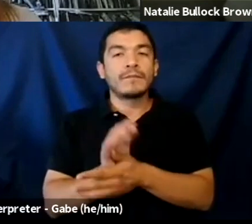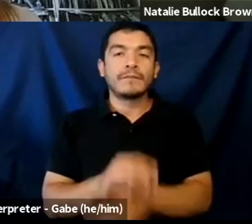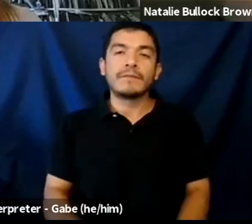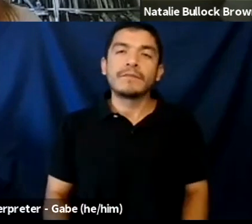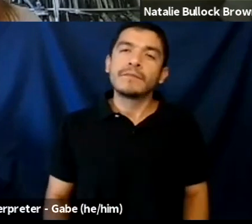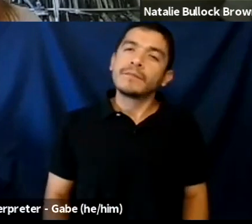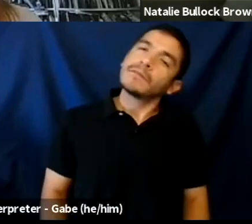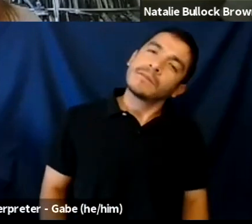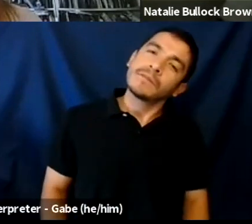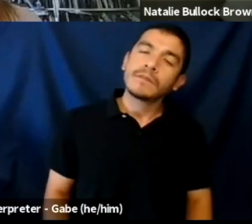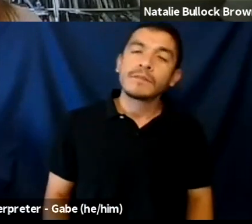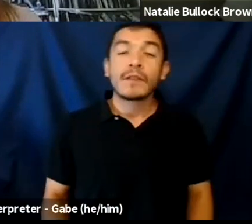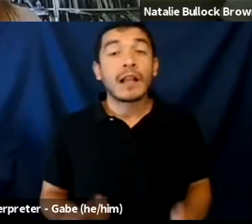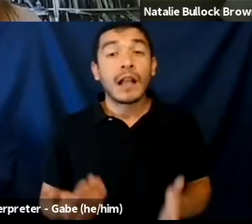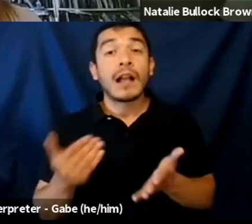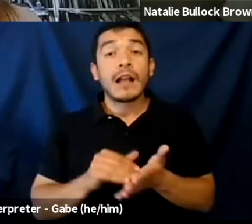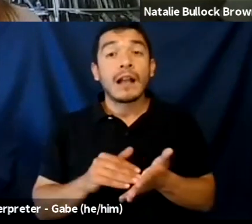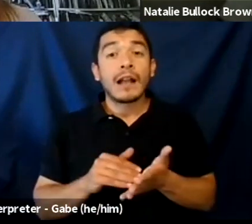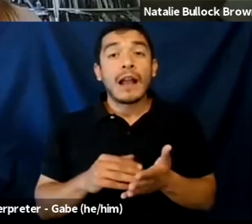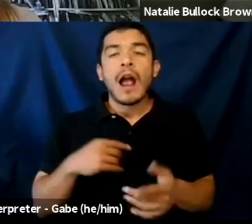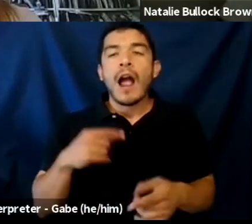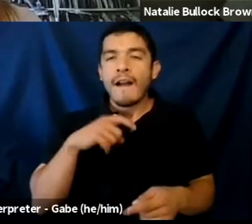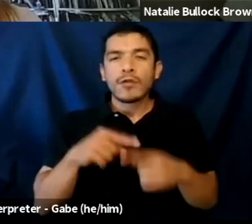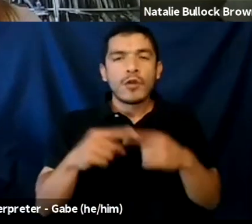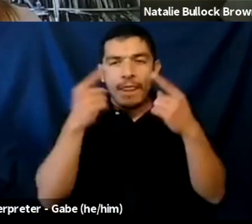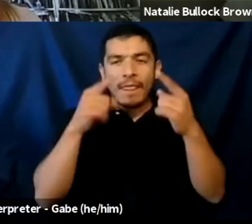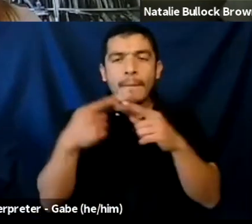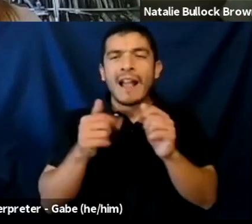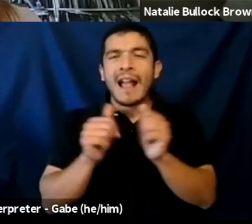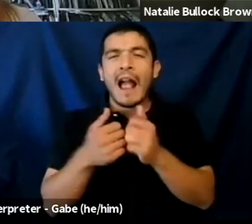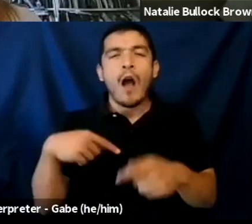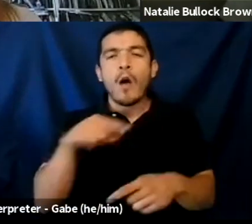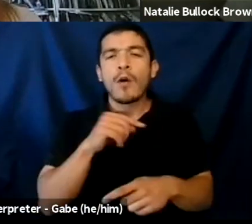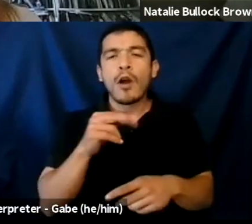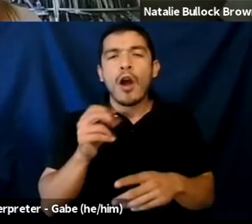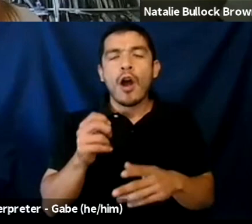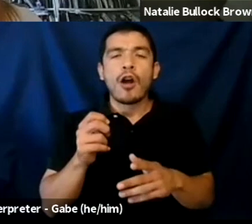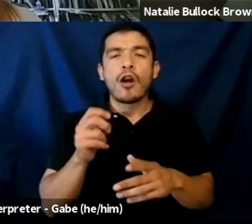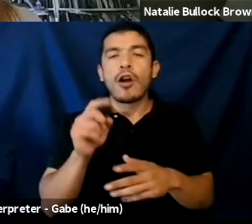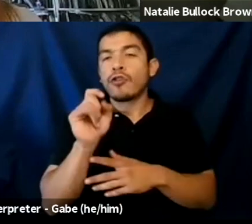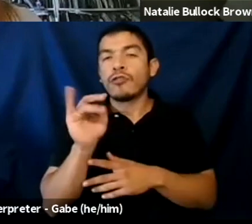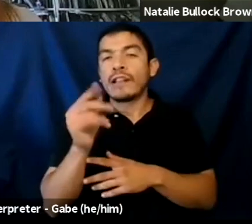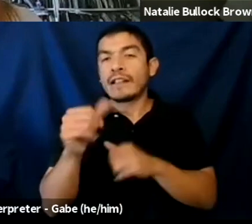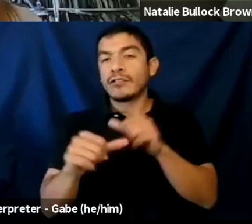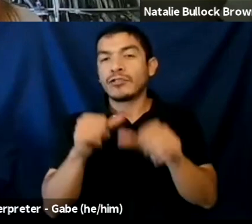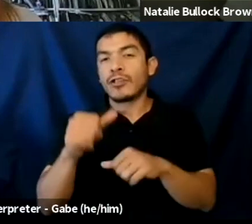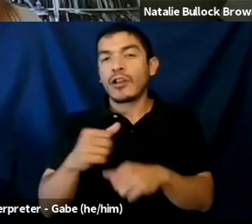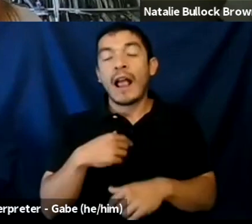And, again, we have to think about how we are treating each other. And I can just say, as a mother of an 18 year old,